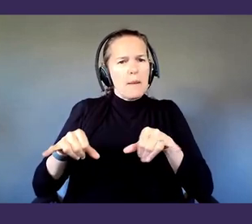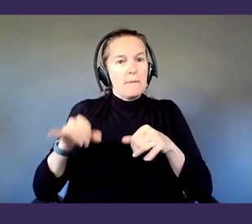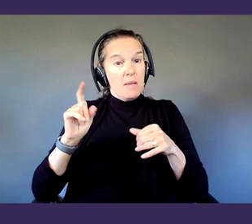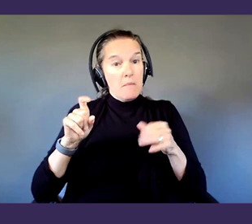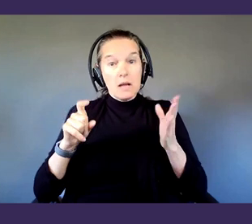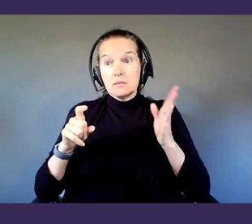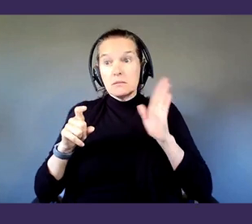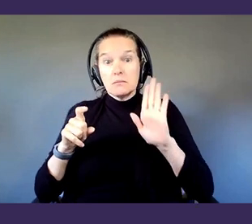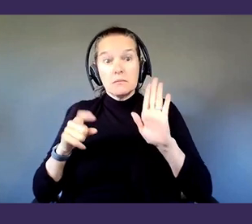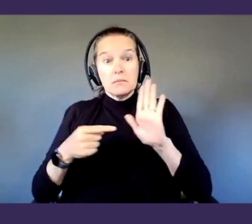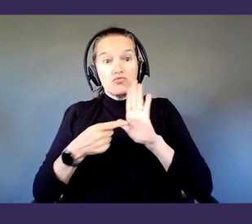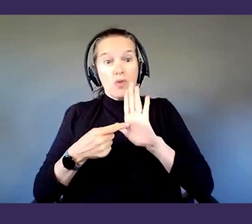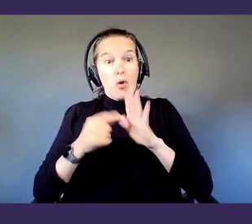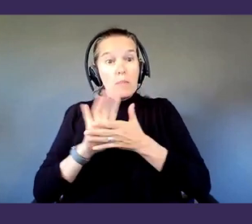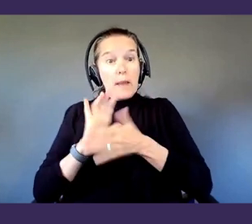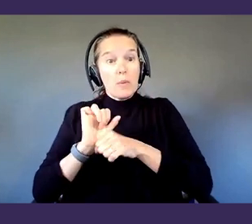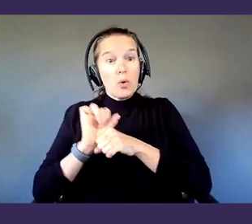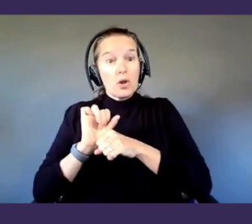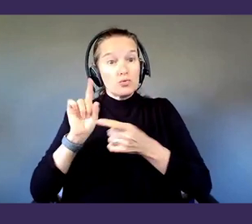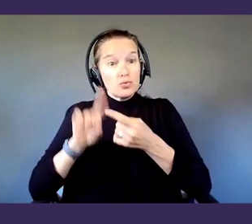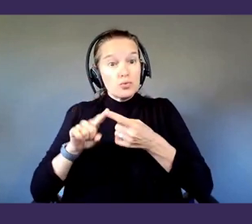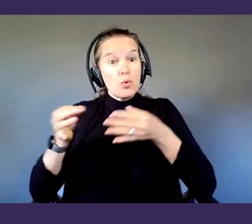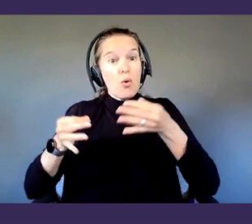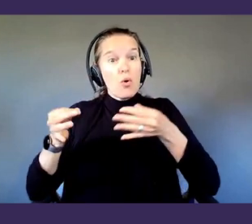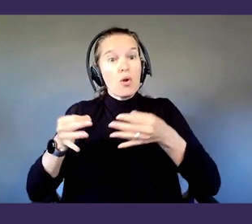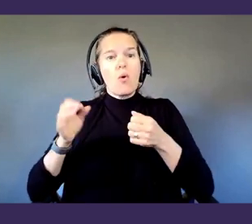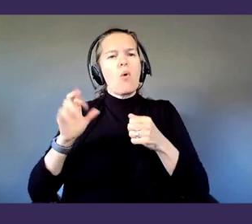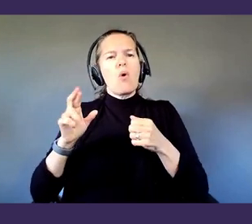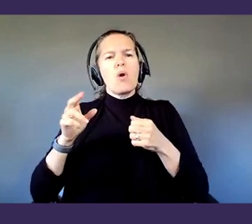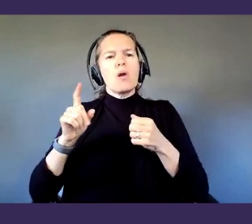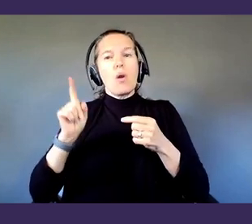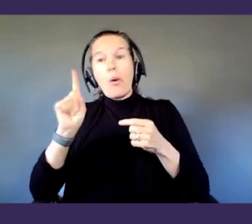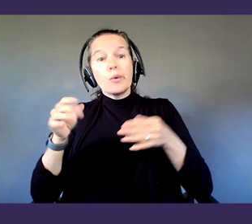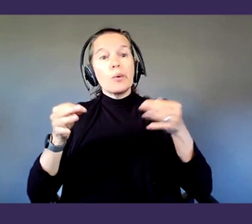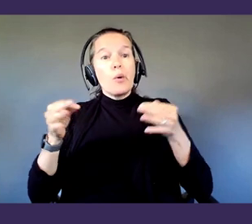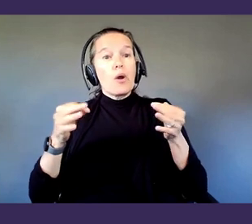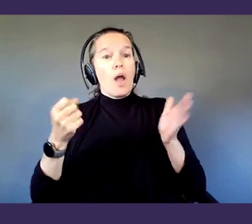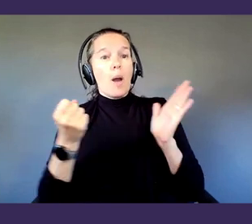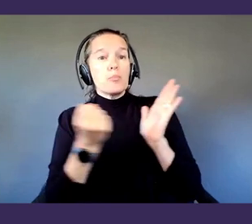Do you have to get the paperwork approved by the courts. Like, Morgan, could you speak a little bit